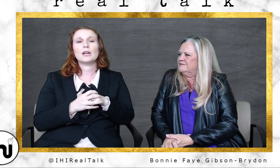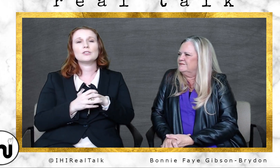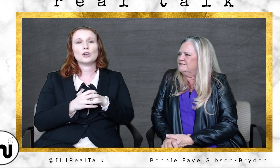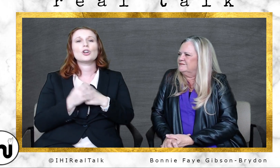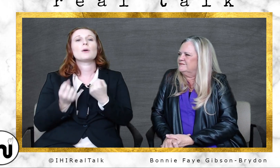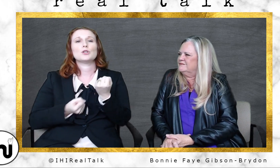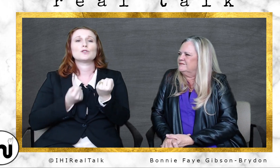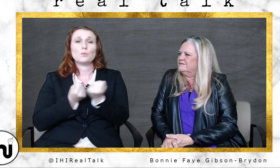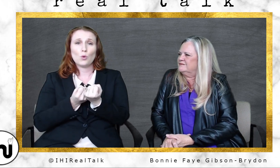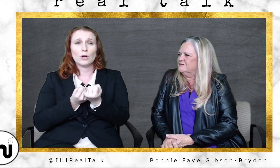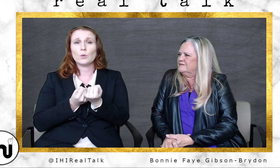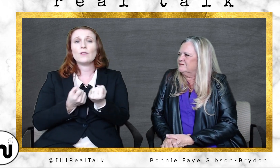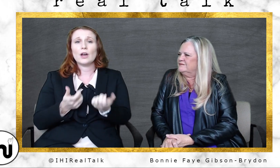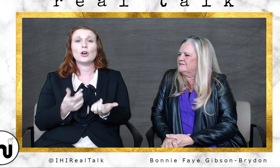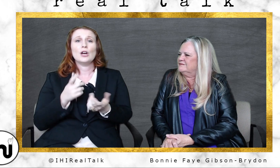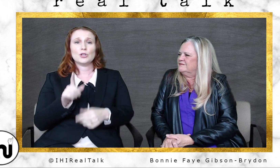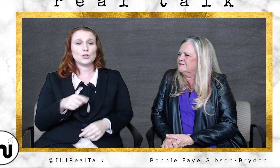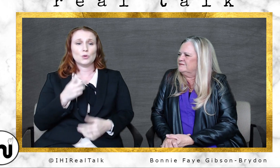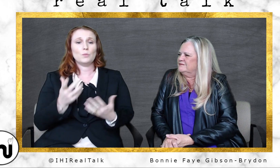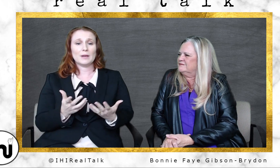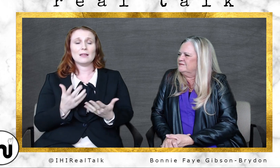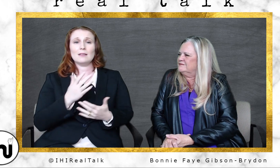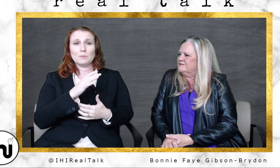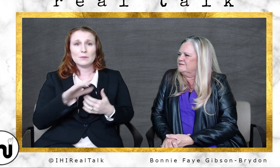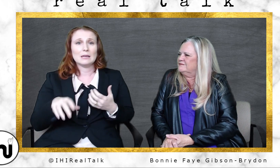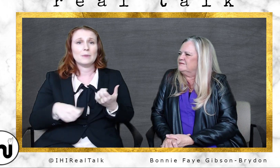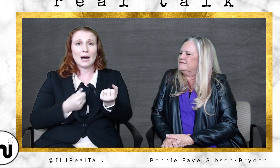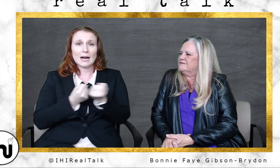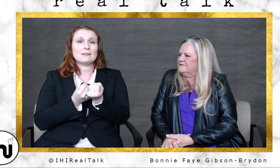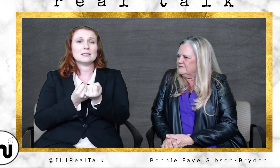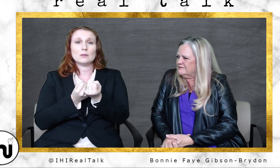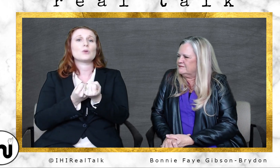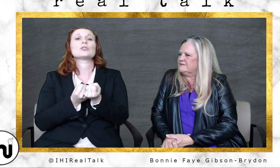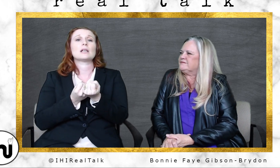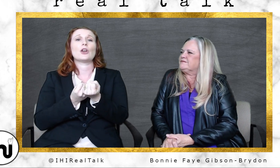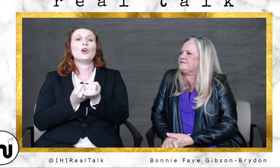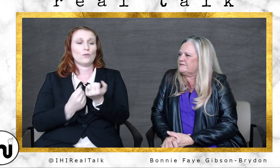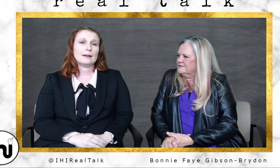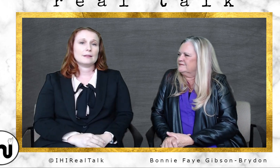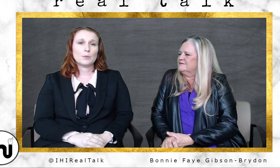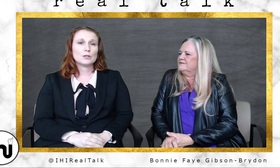our job to support. We're there to be the behind the scene person for the person